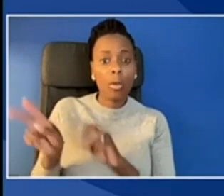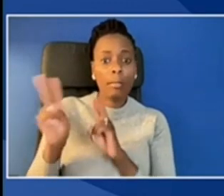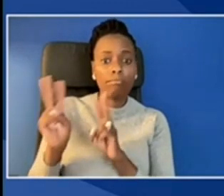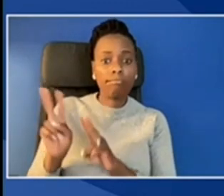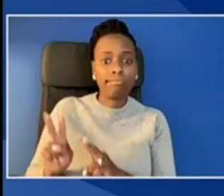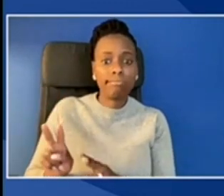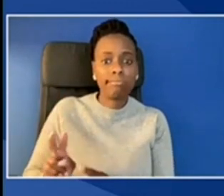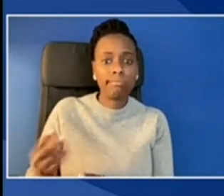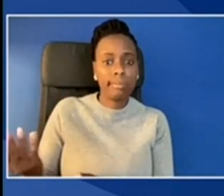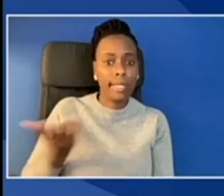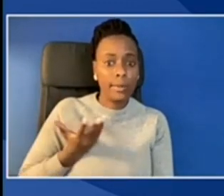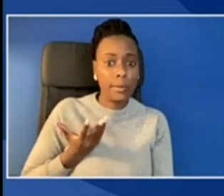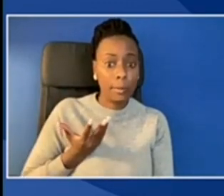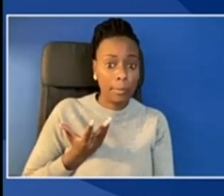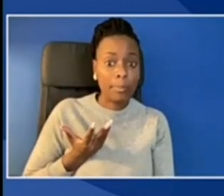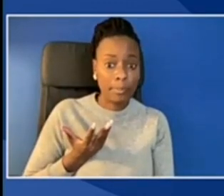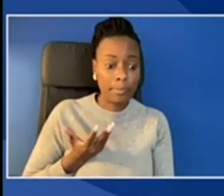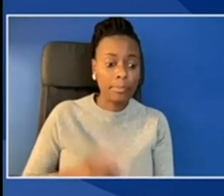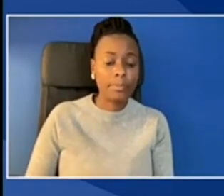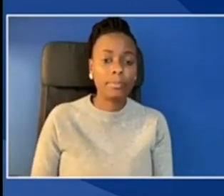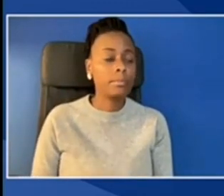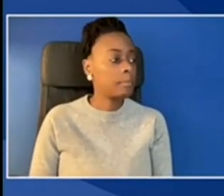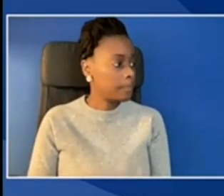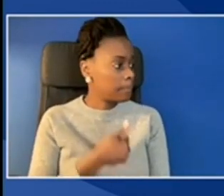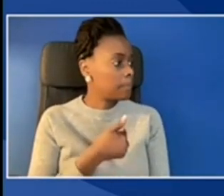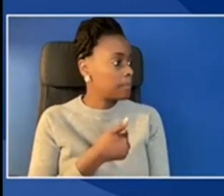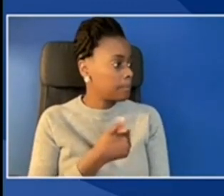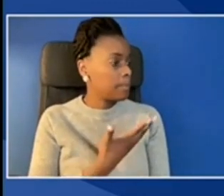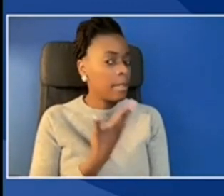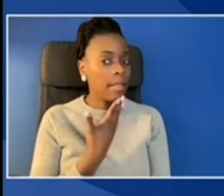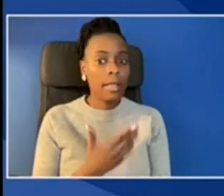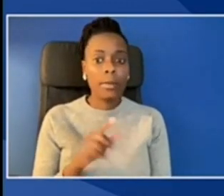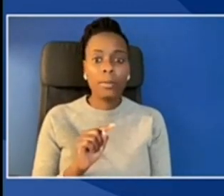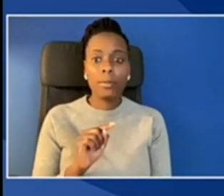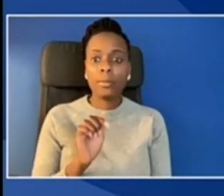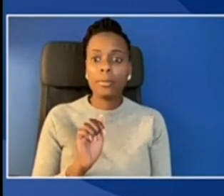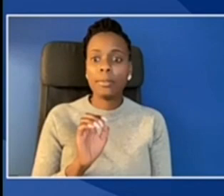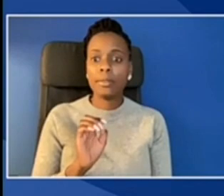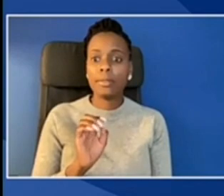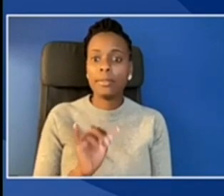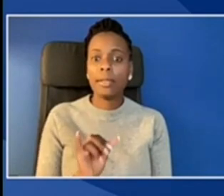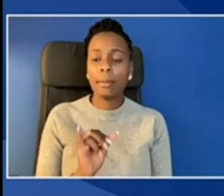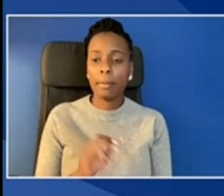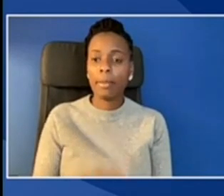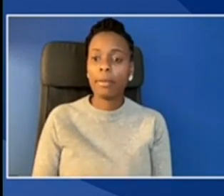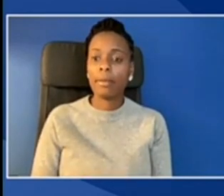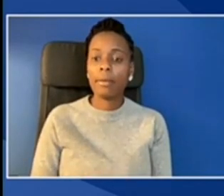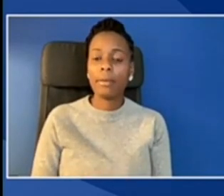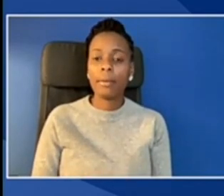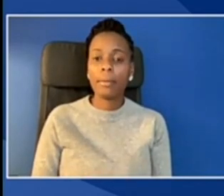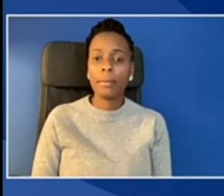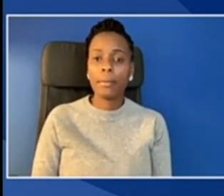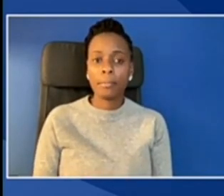Okay. And thank you, Tamy. And just as a note, Waukecha Wilkerson